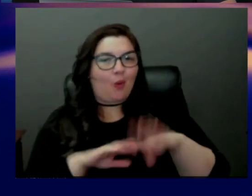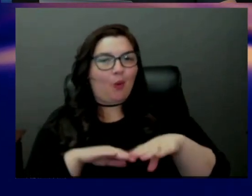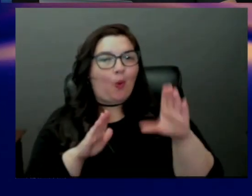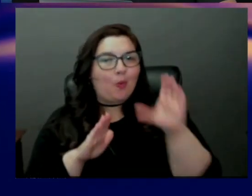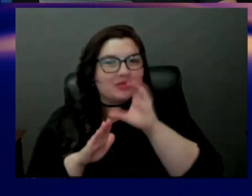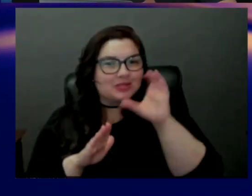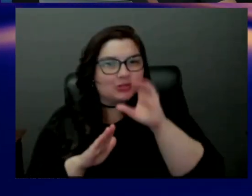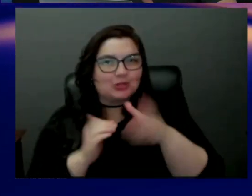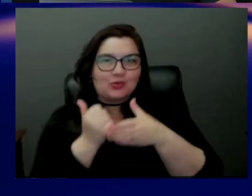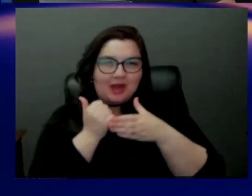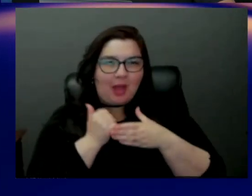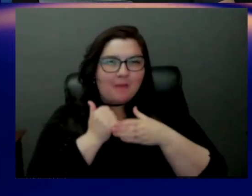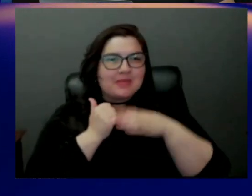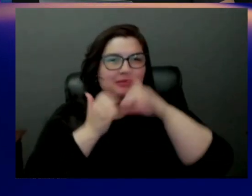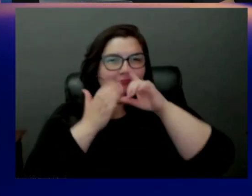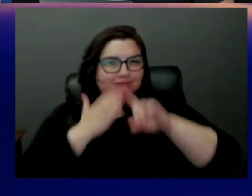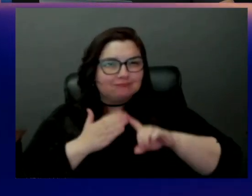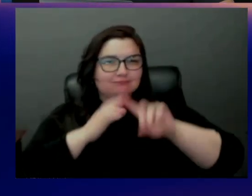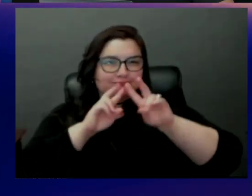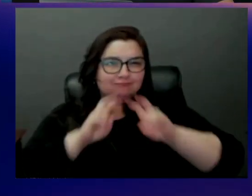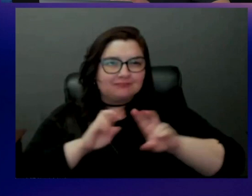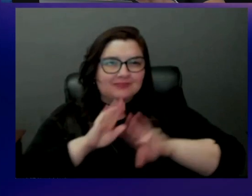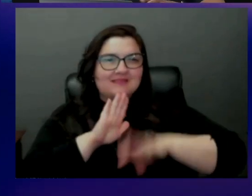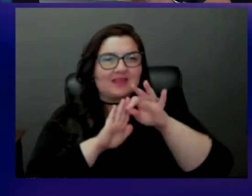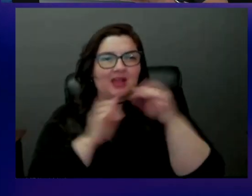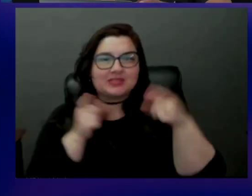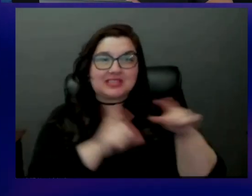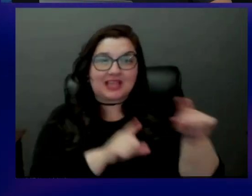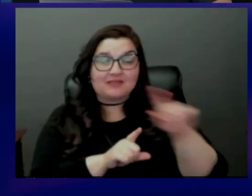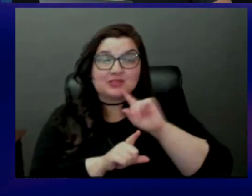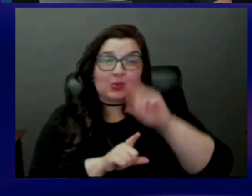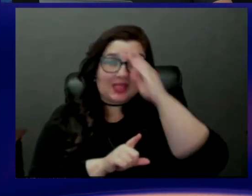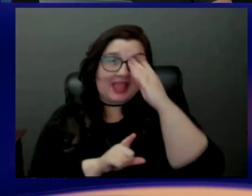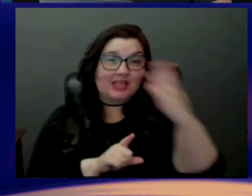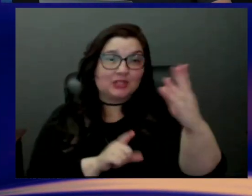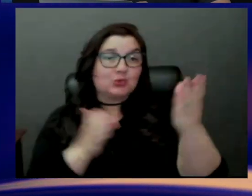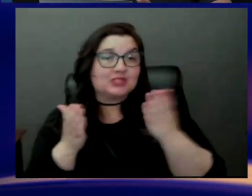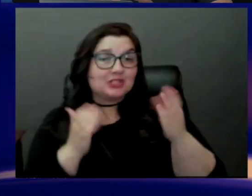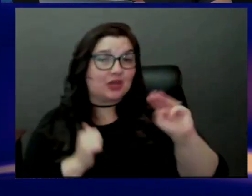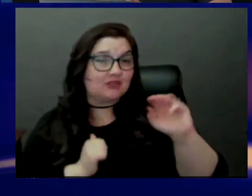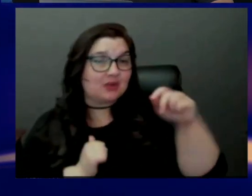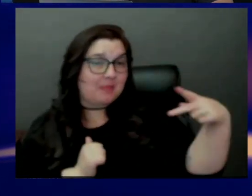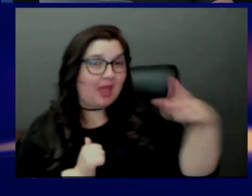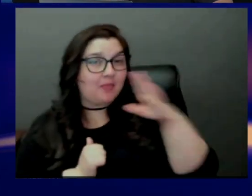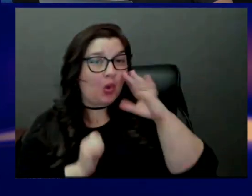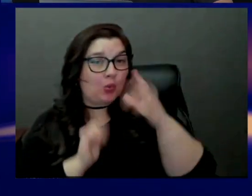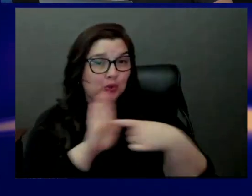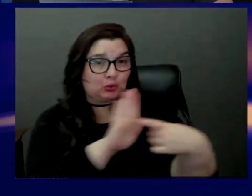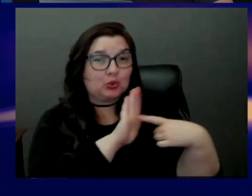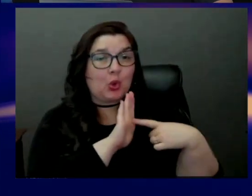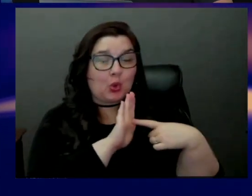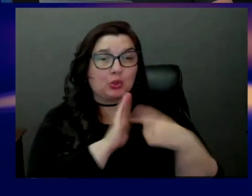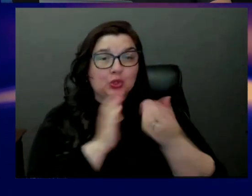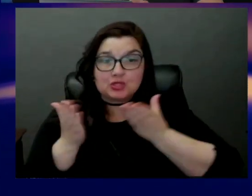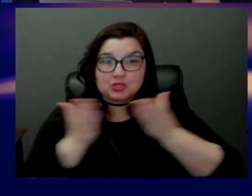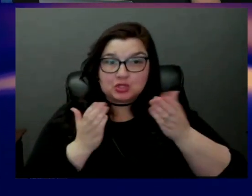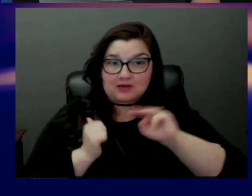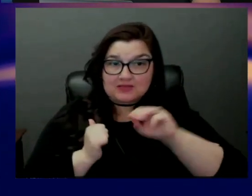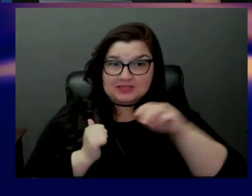So on the service map, we actually show you how each of the service nodes are performing in a heat map style fashion. So we've got obviously,